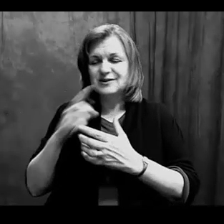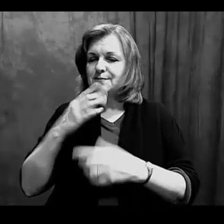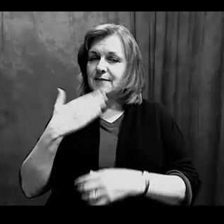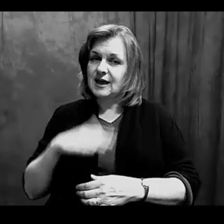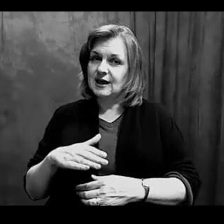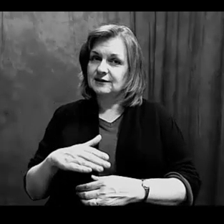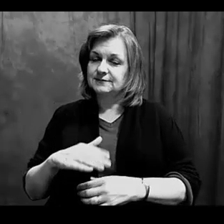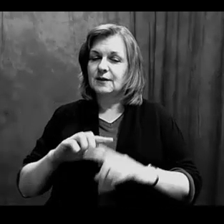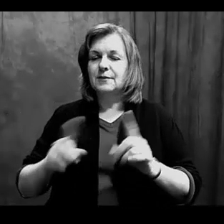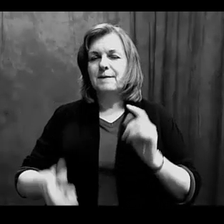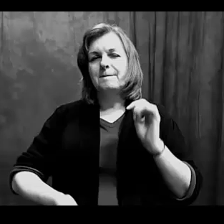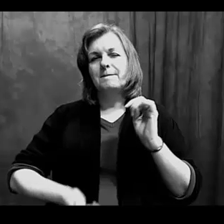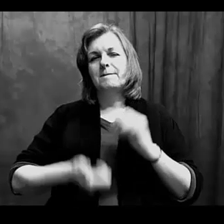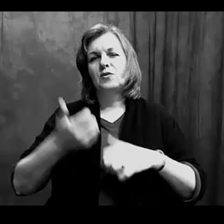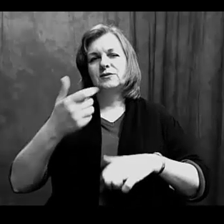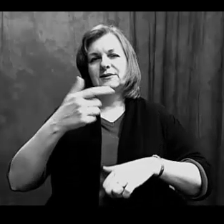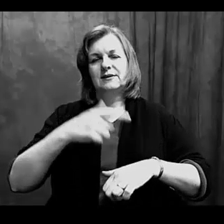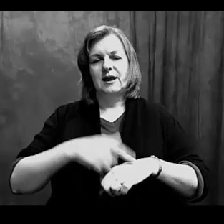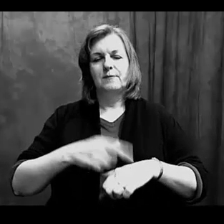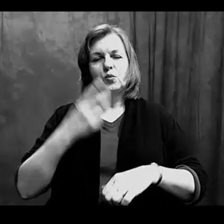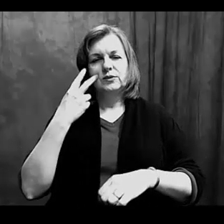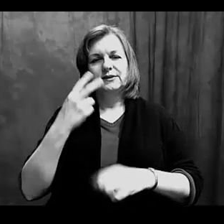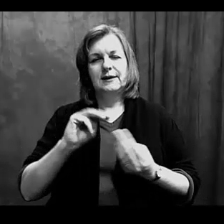these will be integral to our discussions